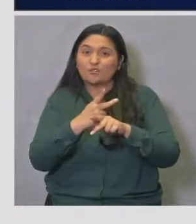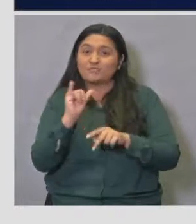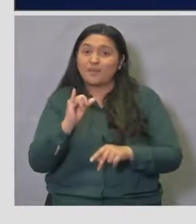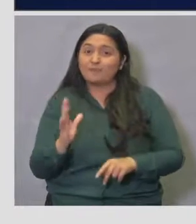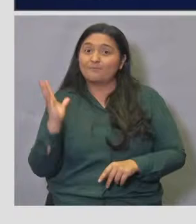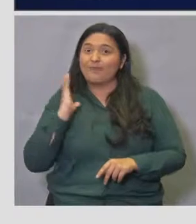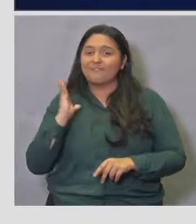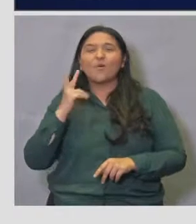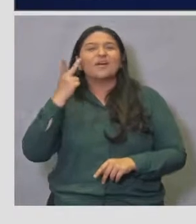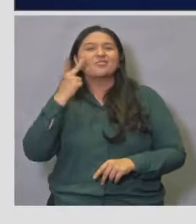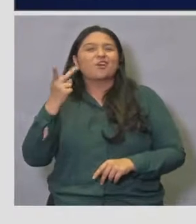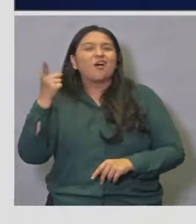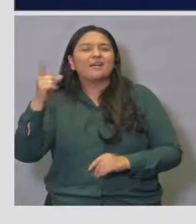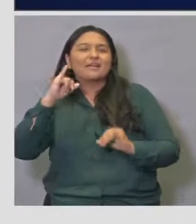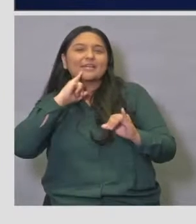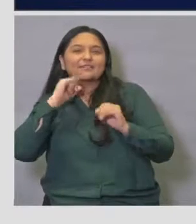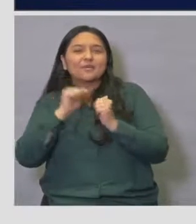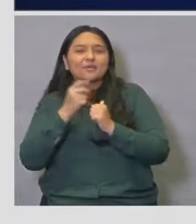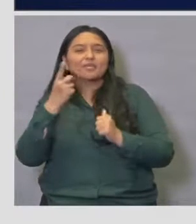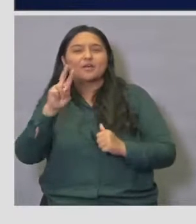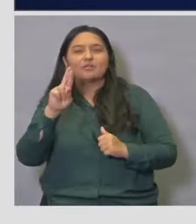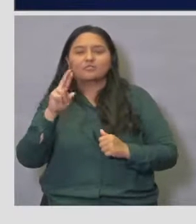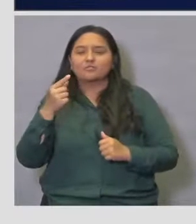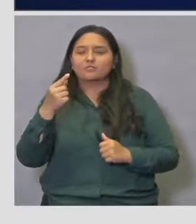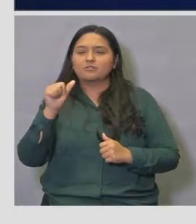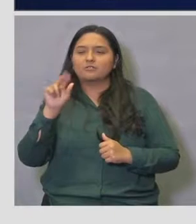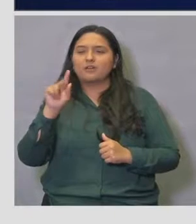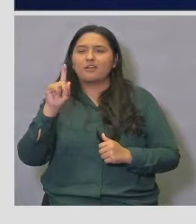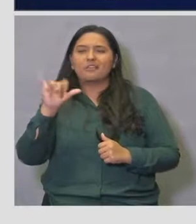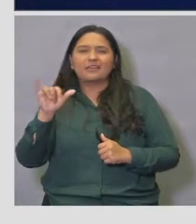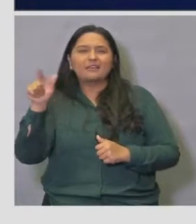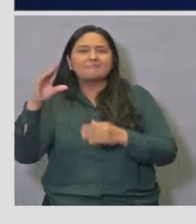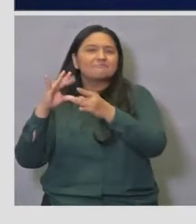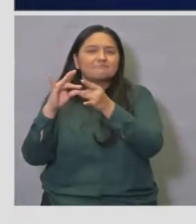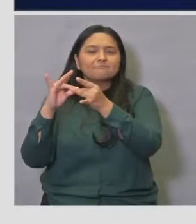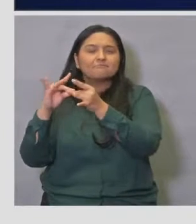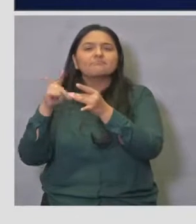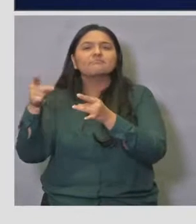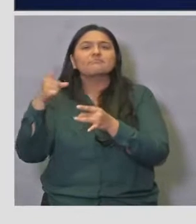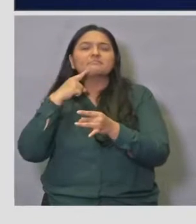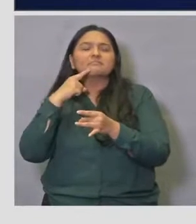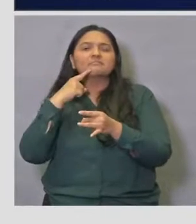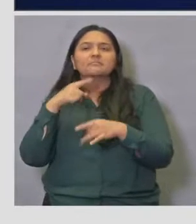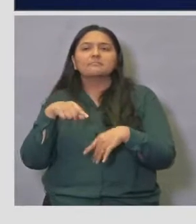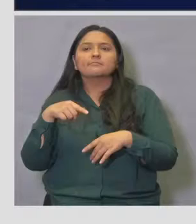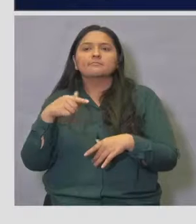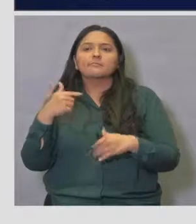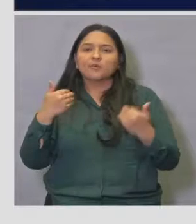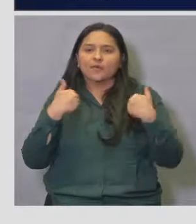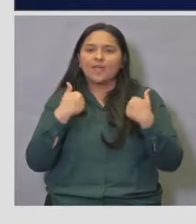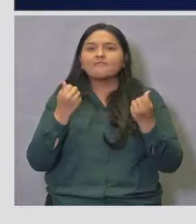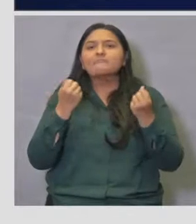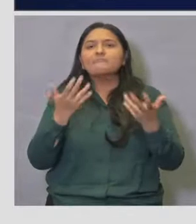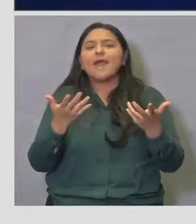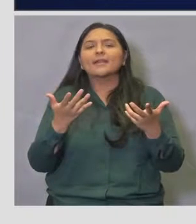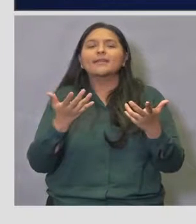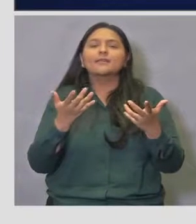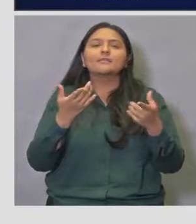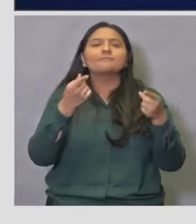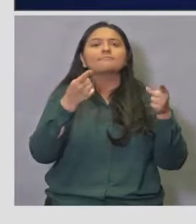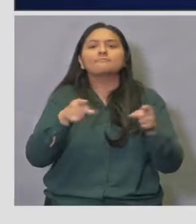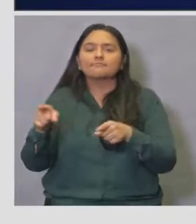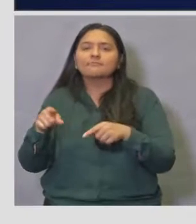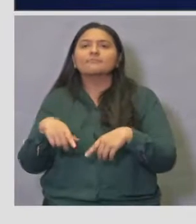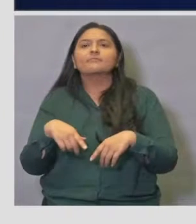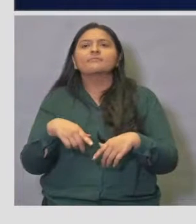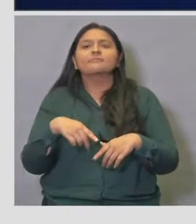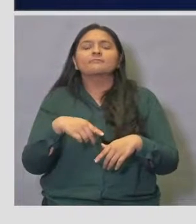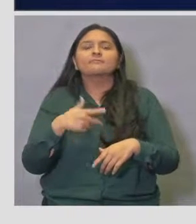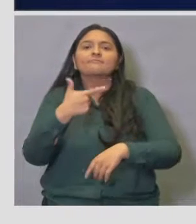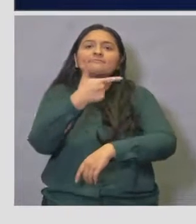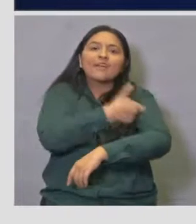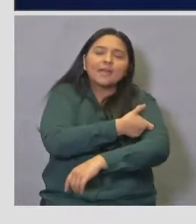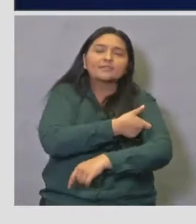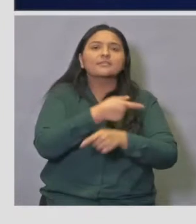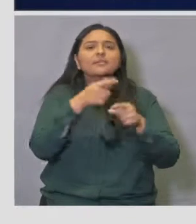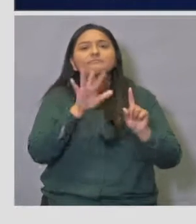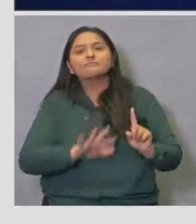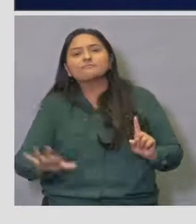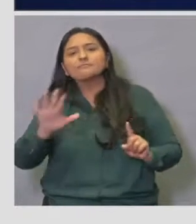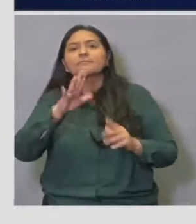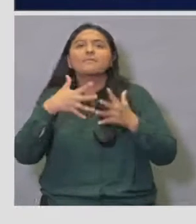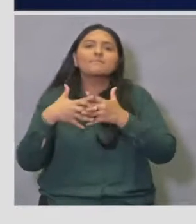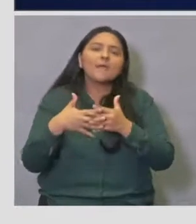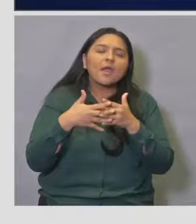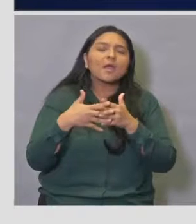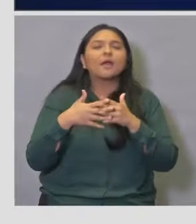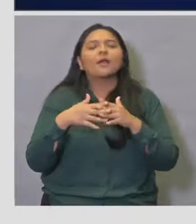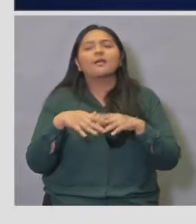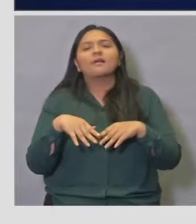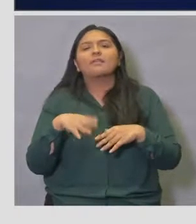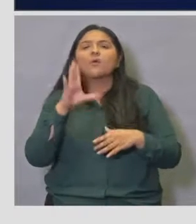WEEKEND THAT SUGGESTED THAT WE